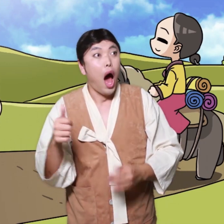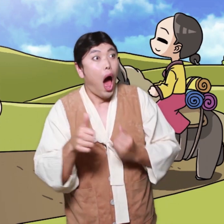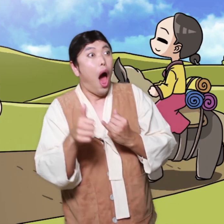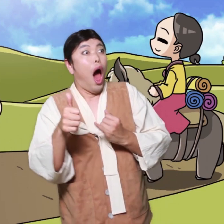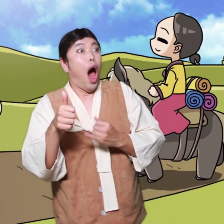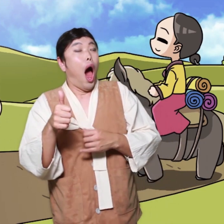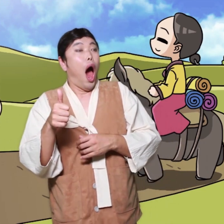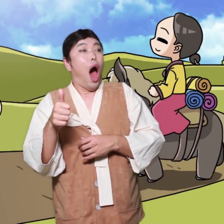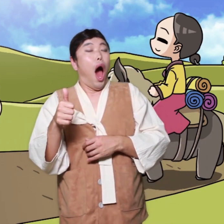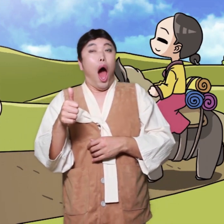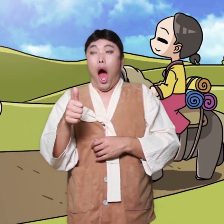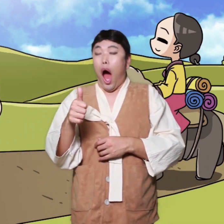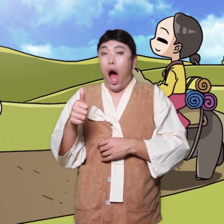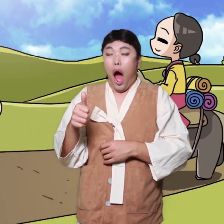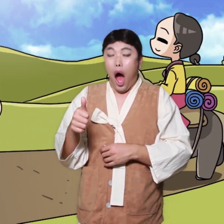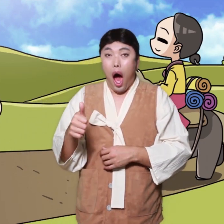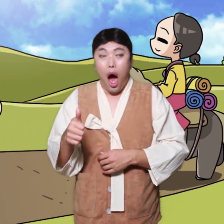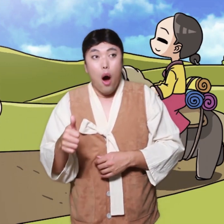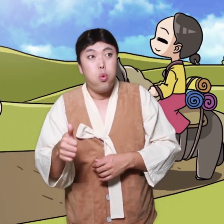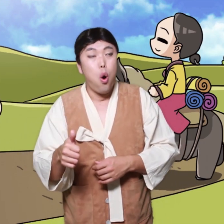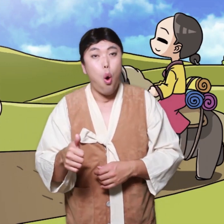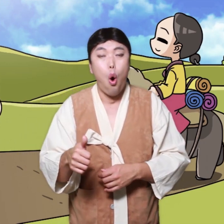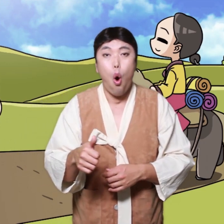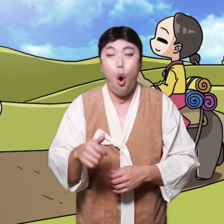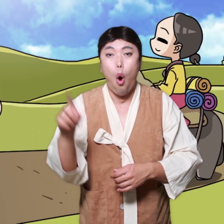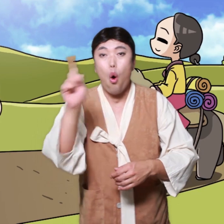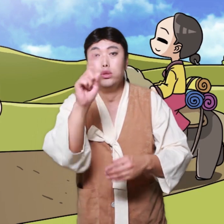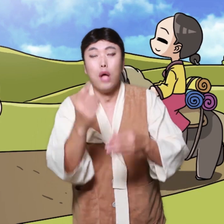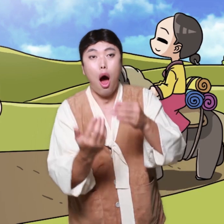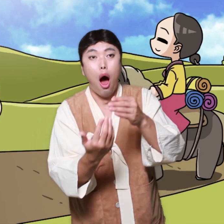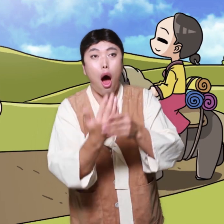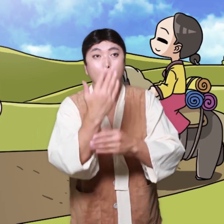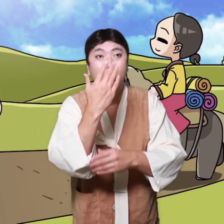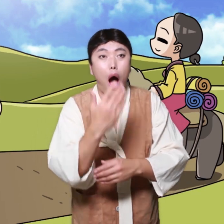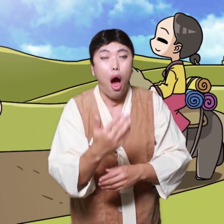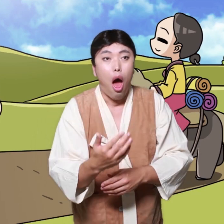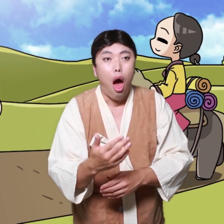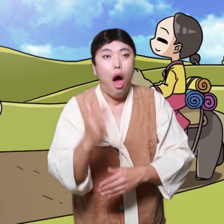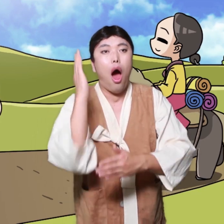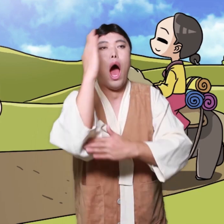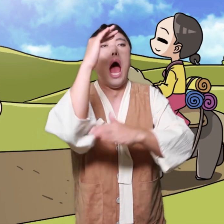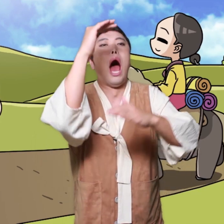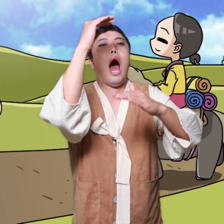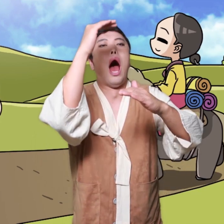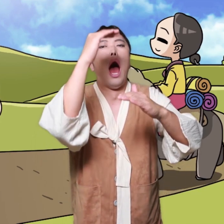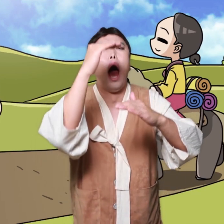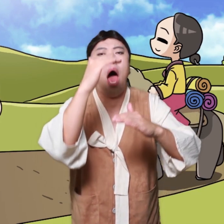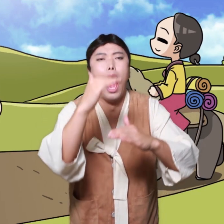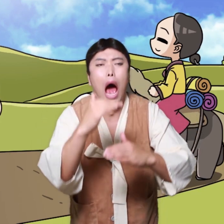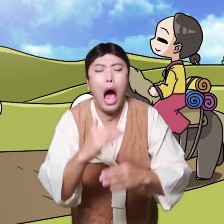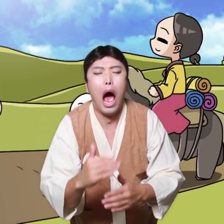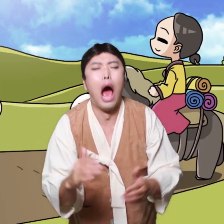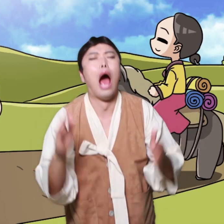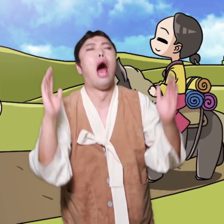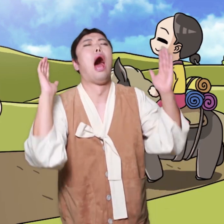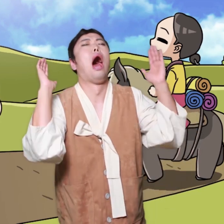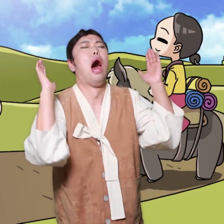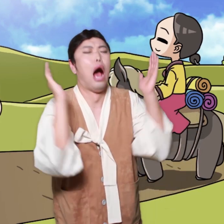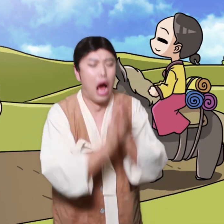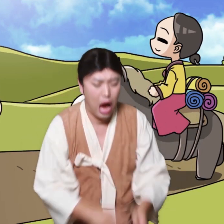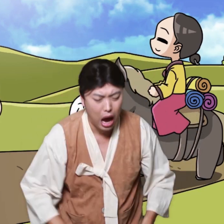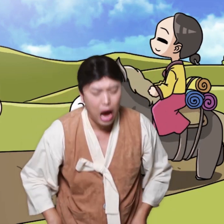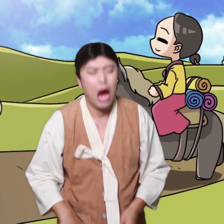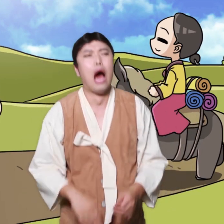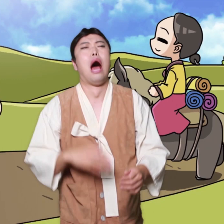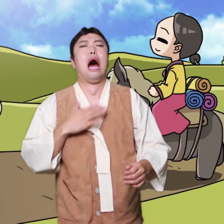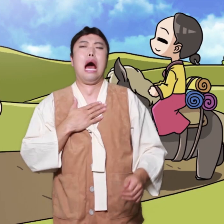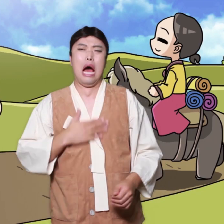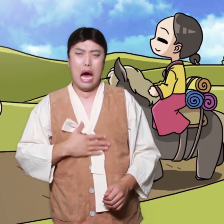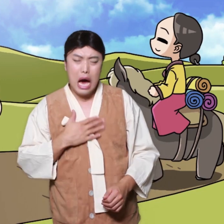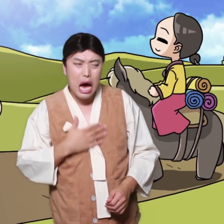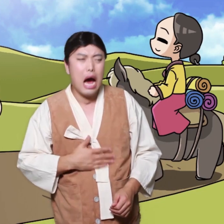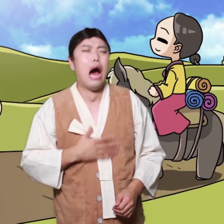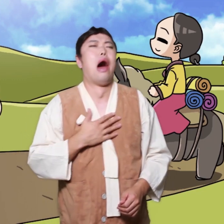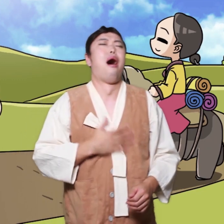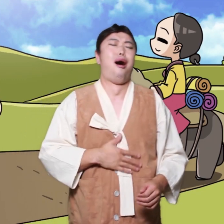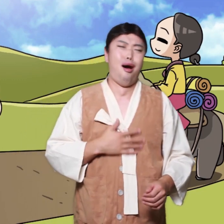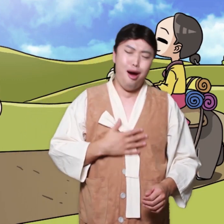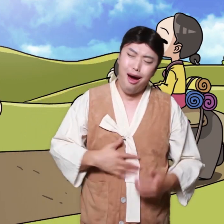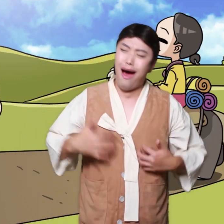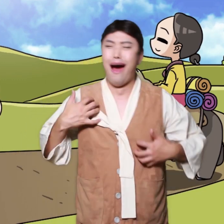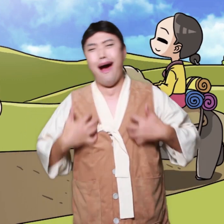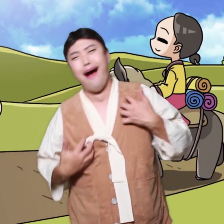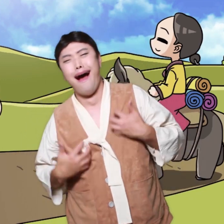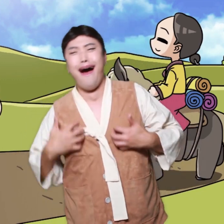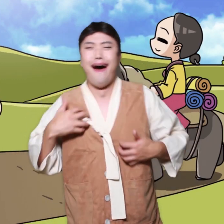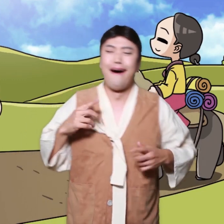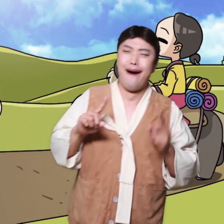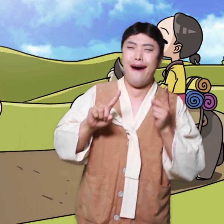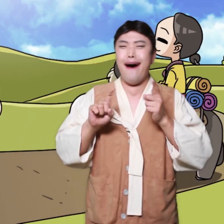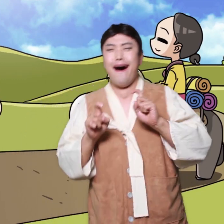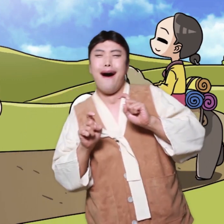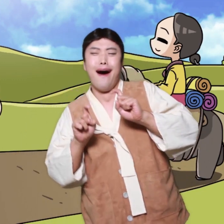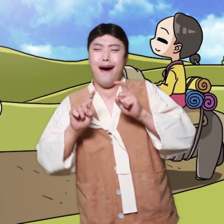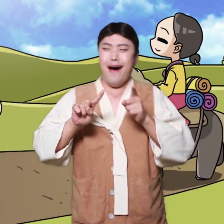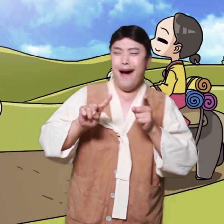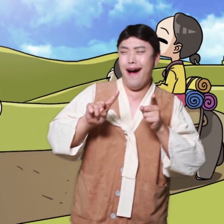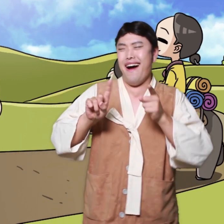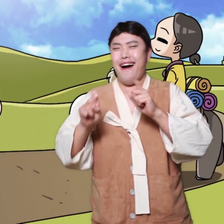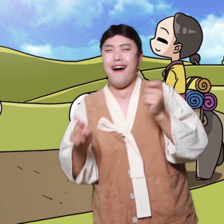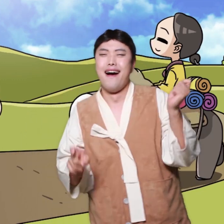The son and daughter-in-law dragged the donkey home and found a father.